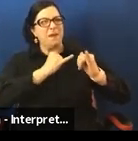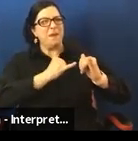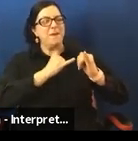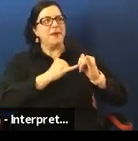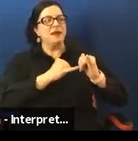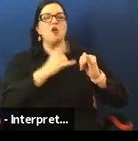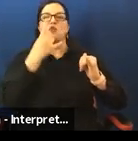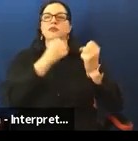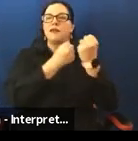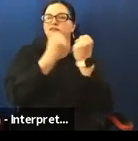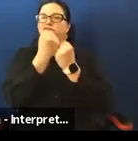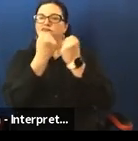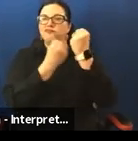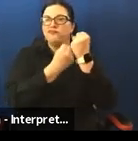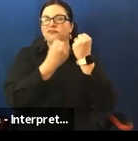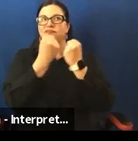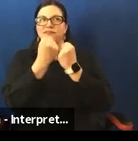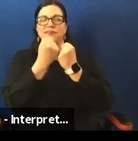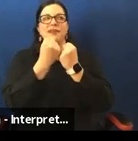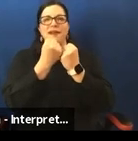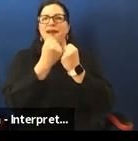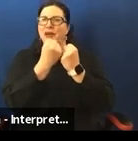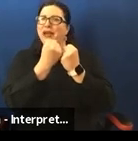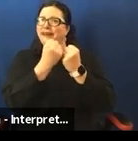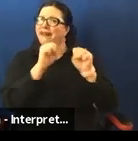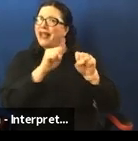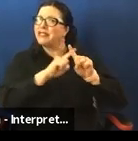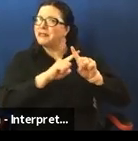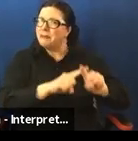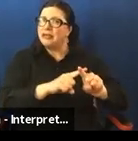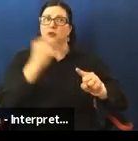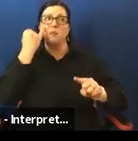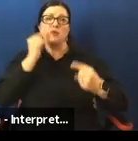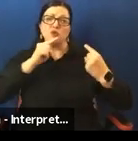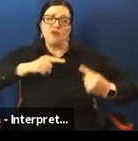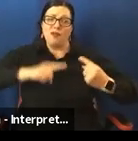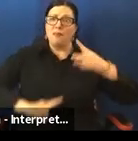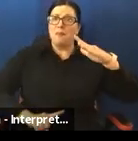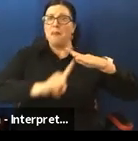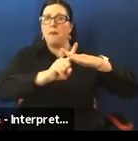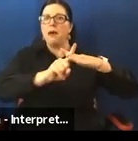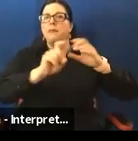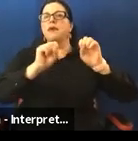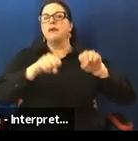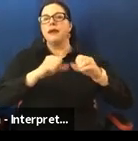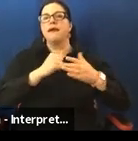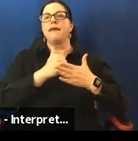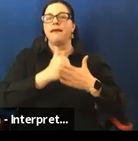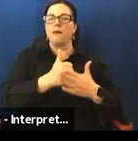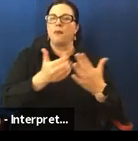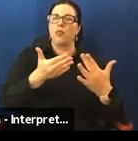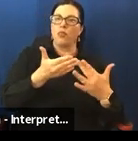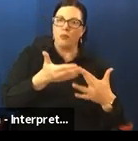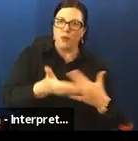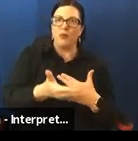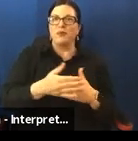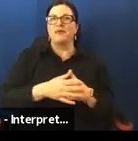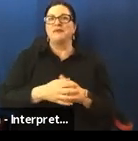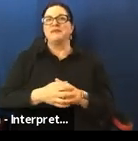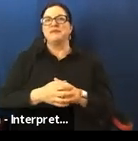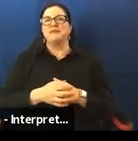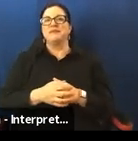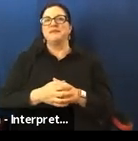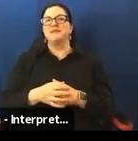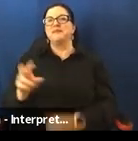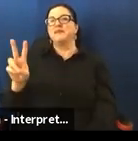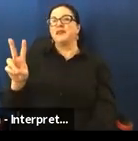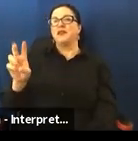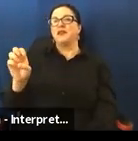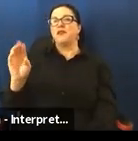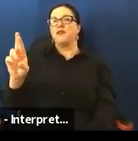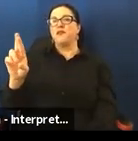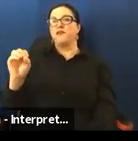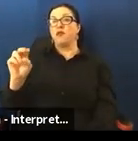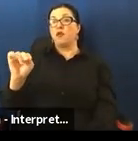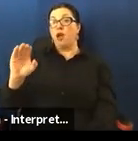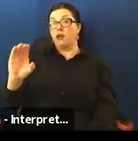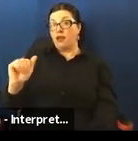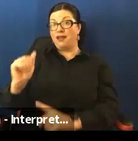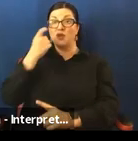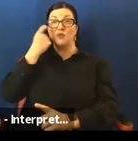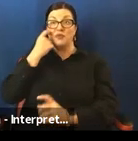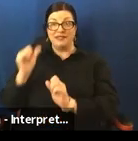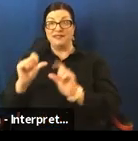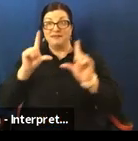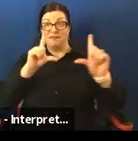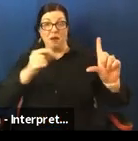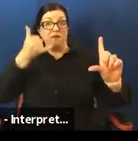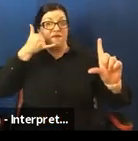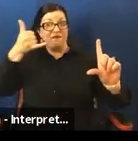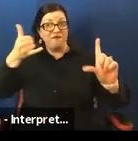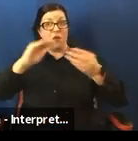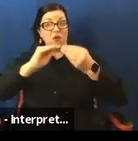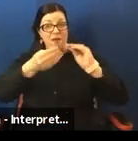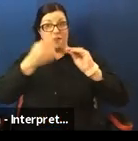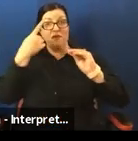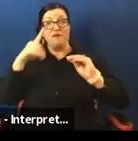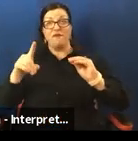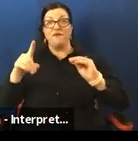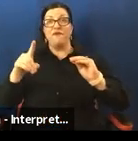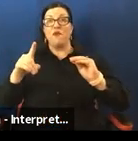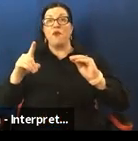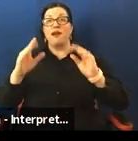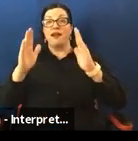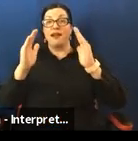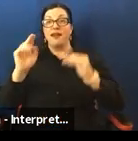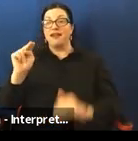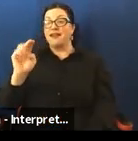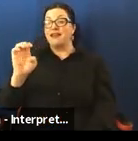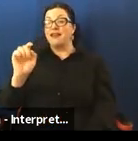Jason Williams: And that can be something to rely on as as they start to struggle because they will. Thank you so much. Veronica, there's the phone number. And Veronica's email if you want to reach out to her for next up, it's such a good program, they can really, really help with a lot of that stuff.